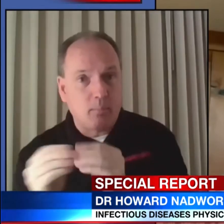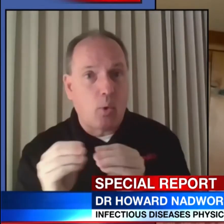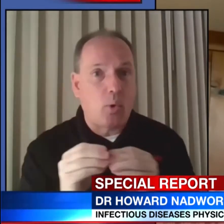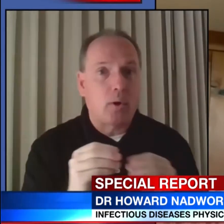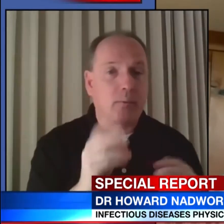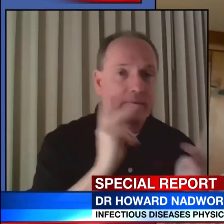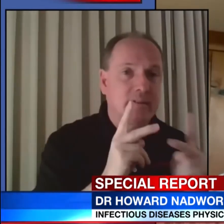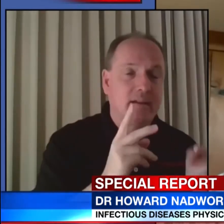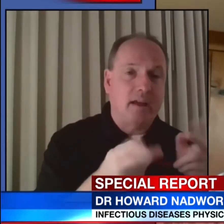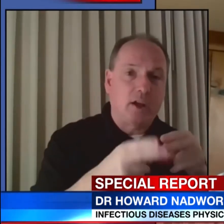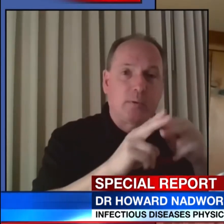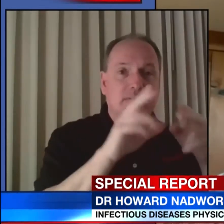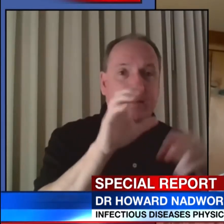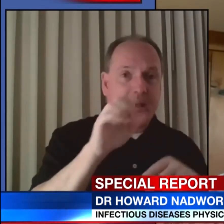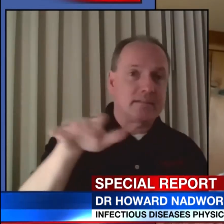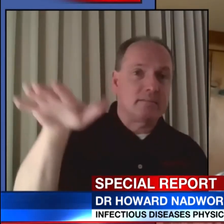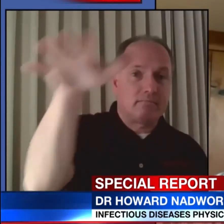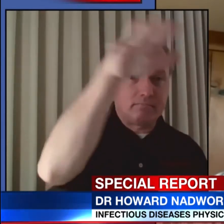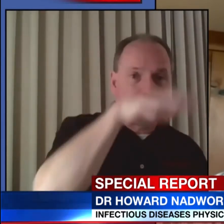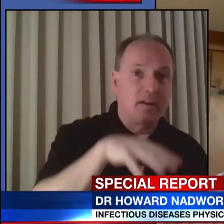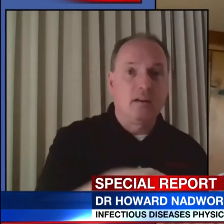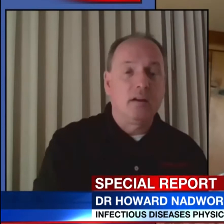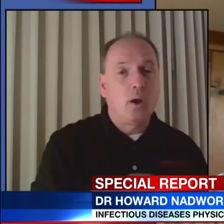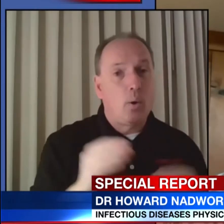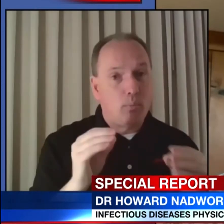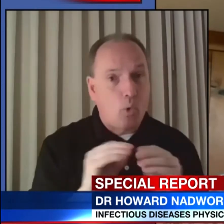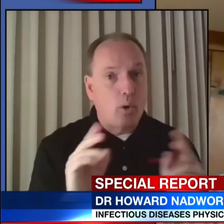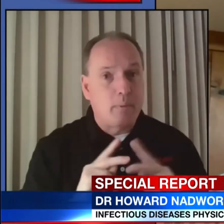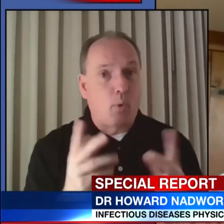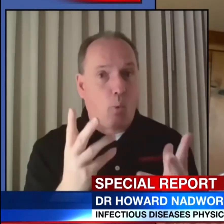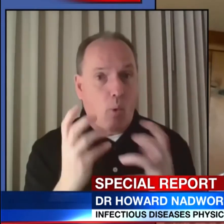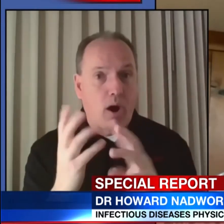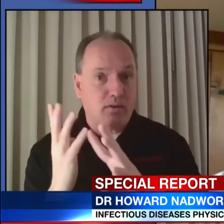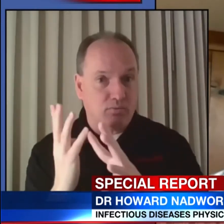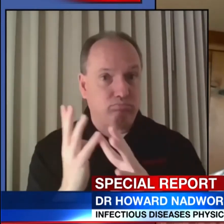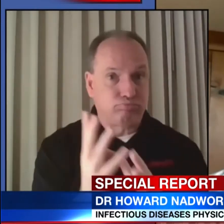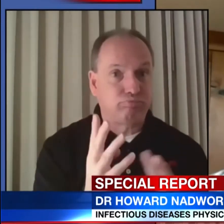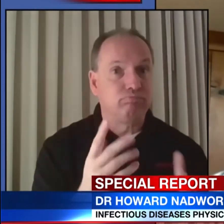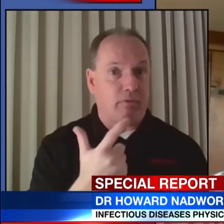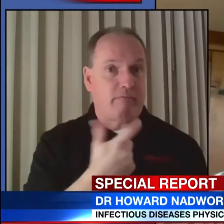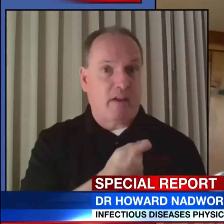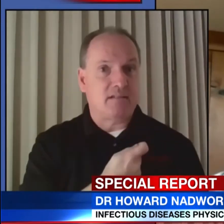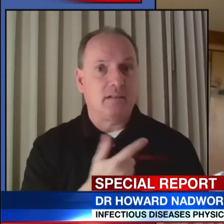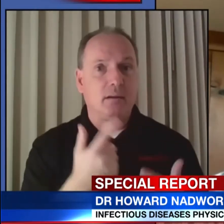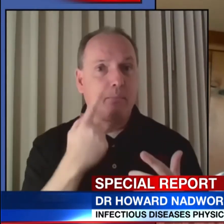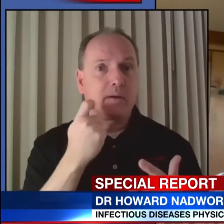CONTINUE TO SEE CASES AND PEOPLE ARE DIEING AND WE SEE